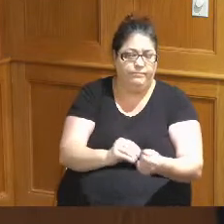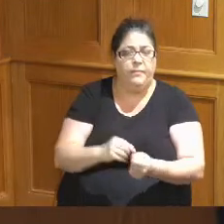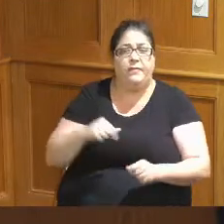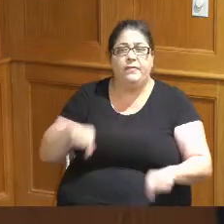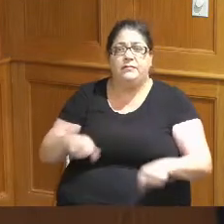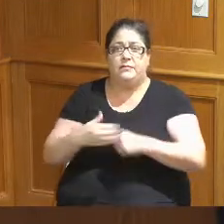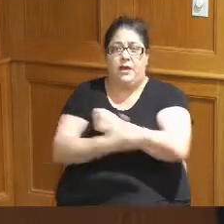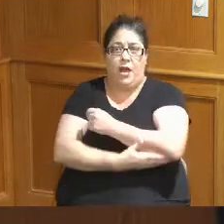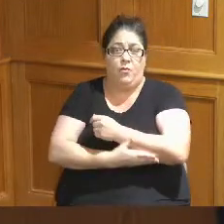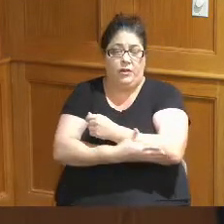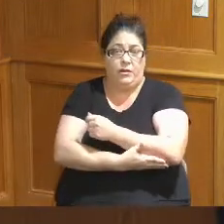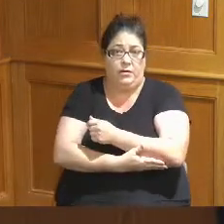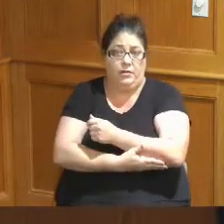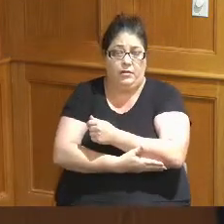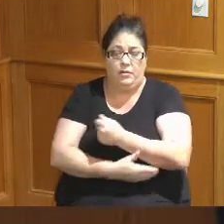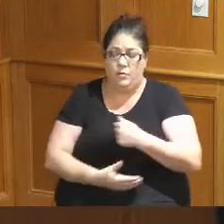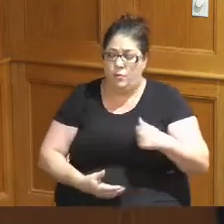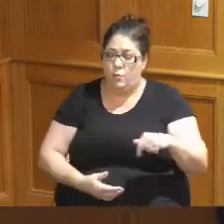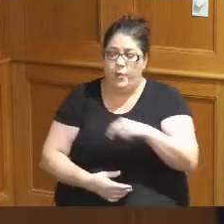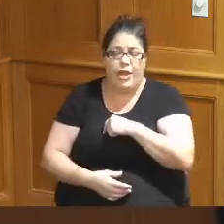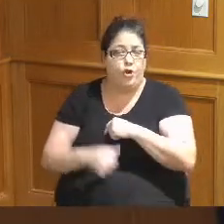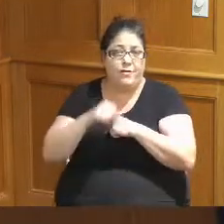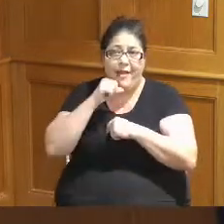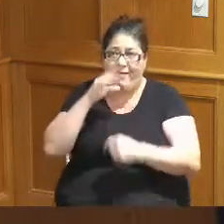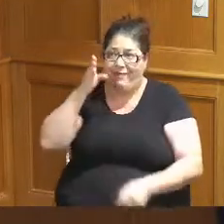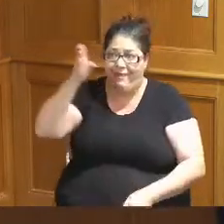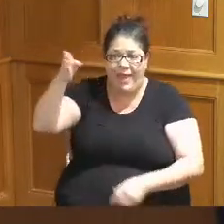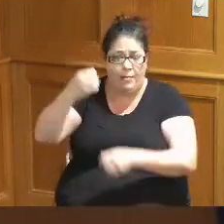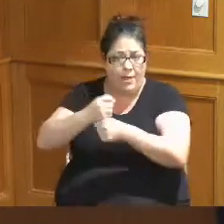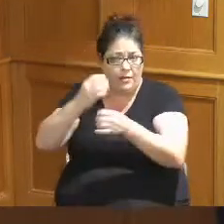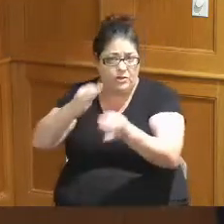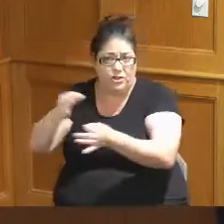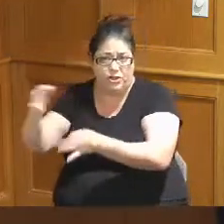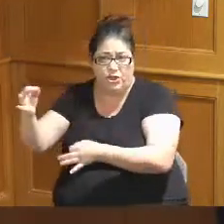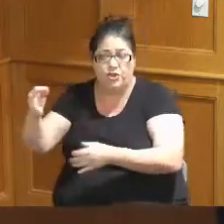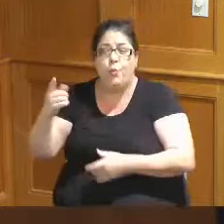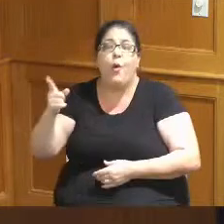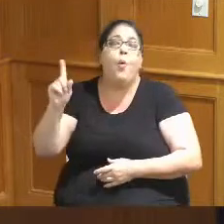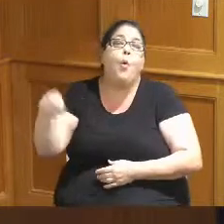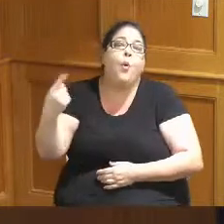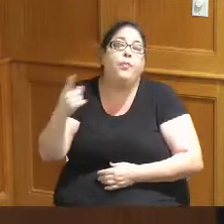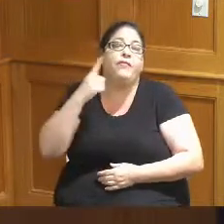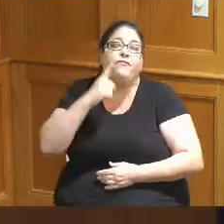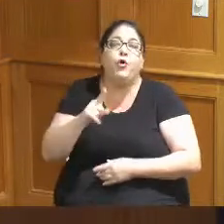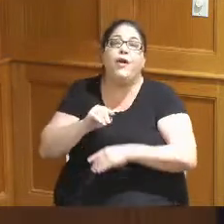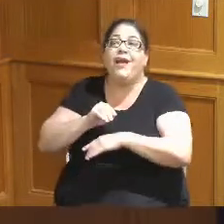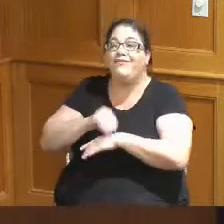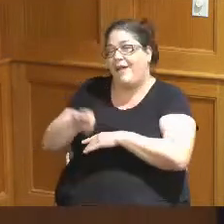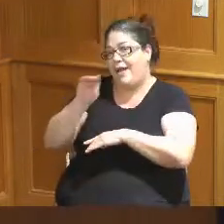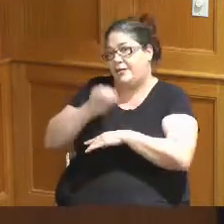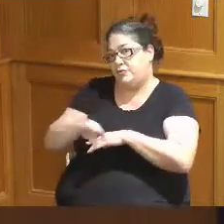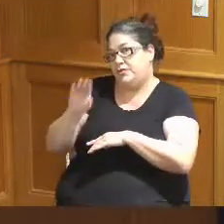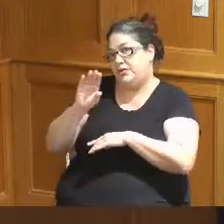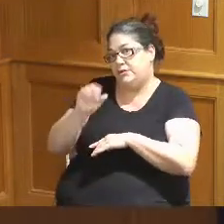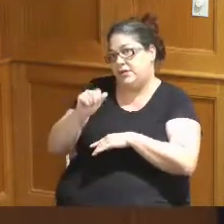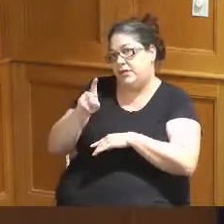we are not at the table we're at the table as an advisory but not at the table to have any real